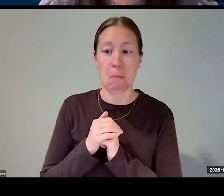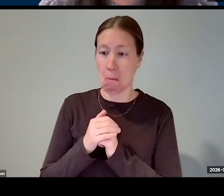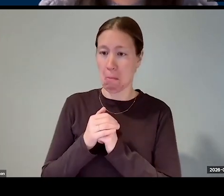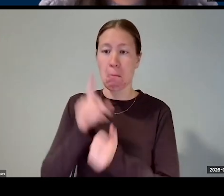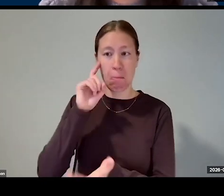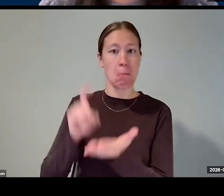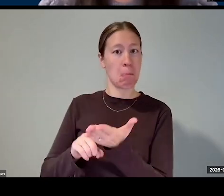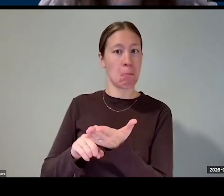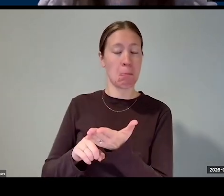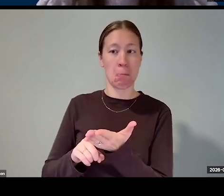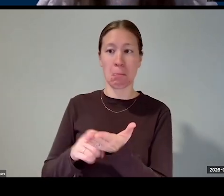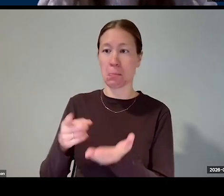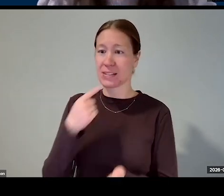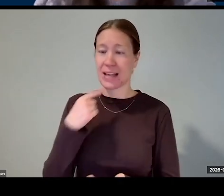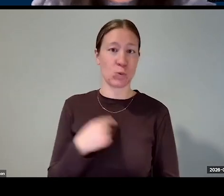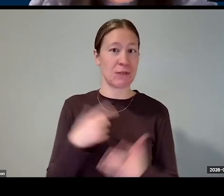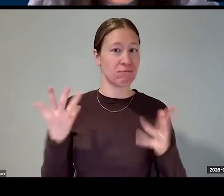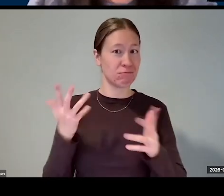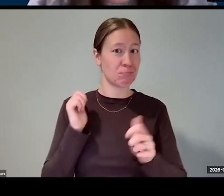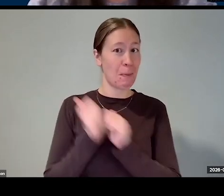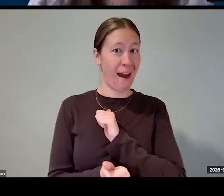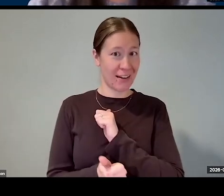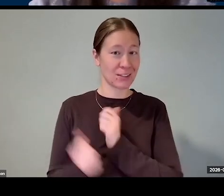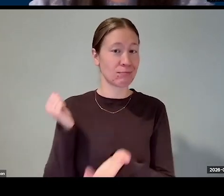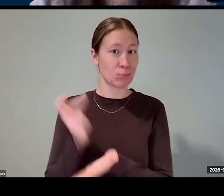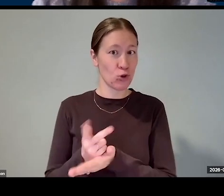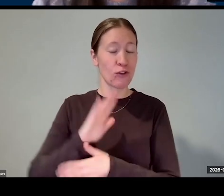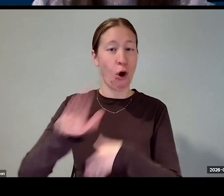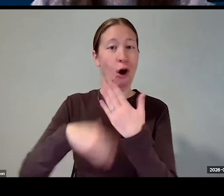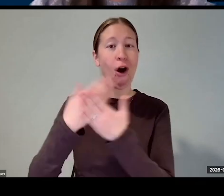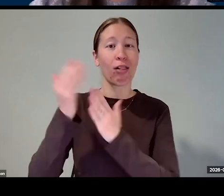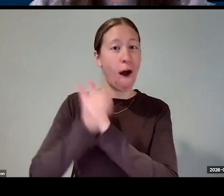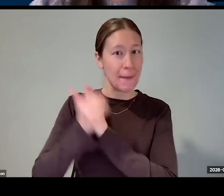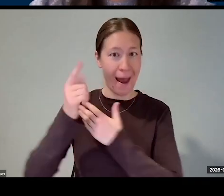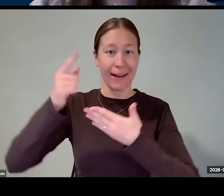of the automated checks, so that's great. But the reading order is something